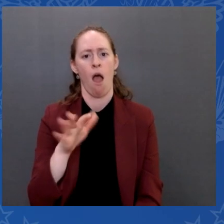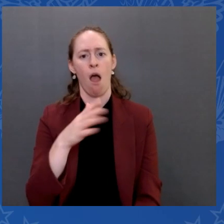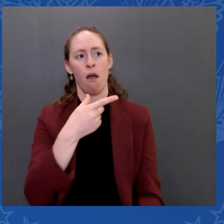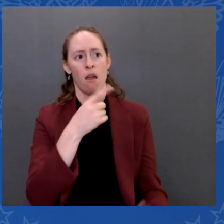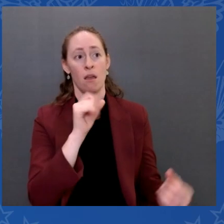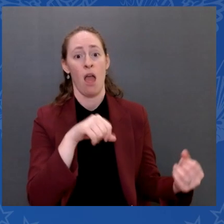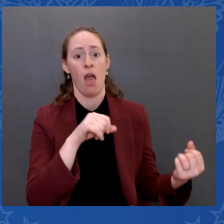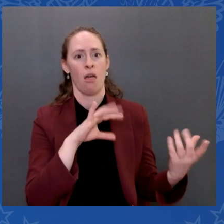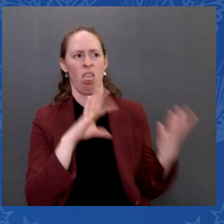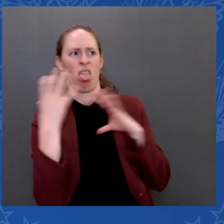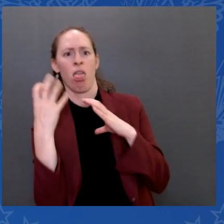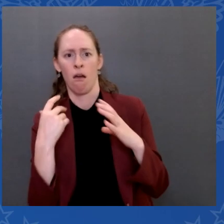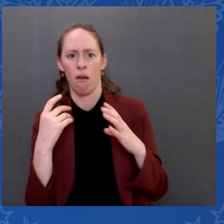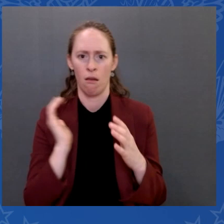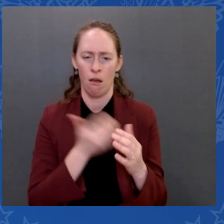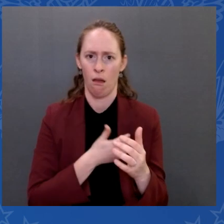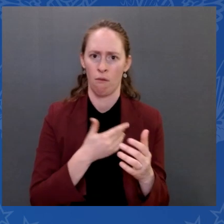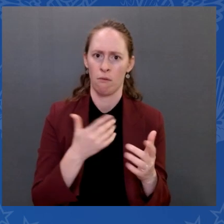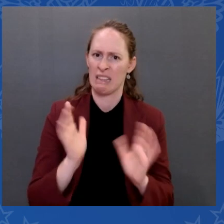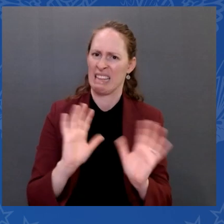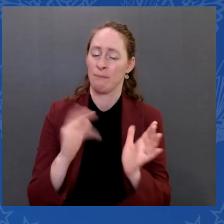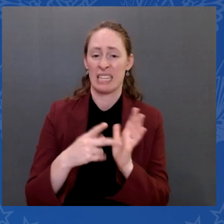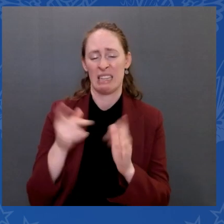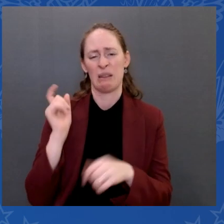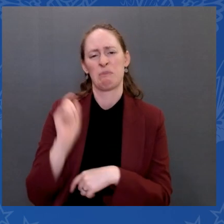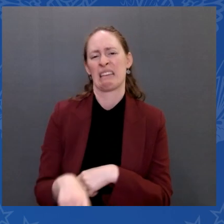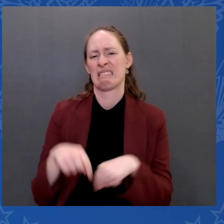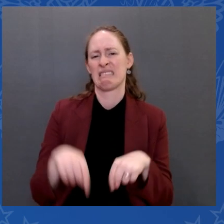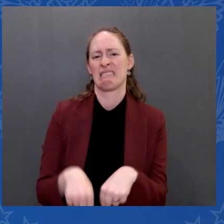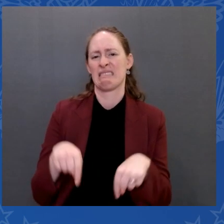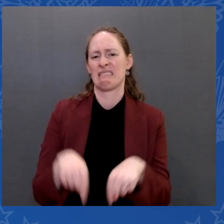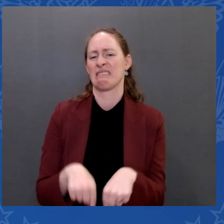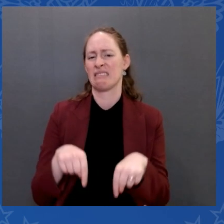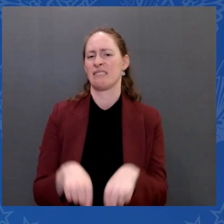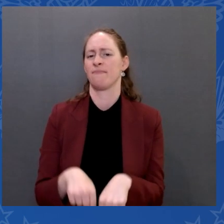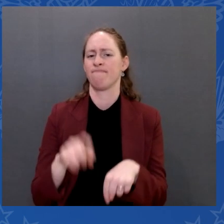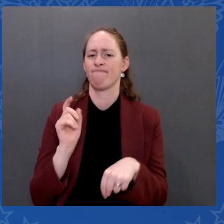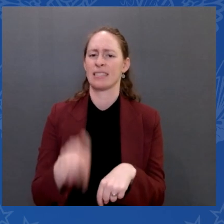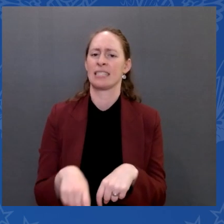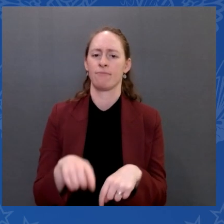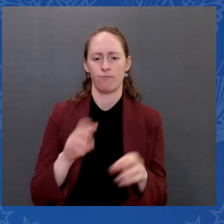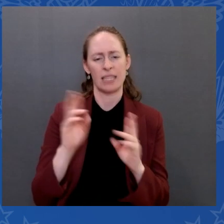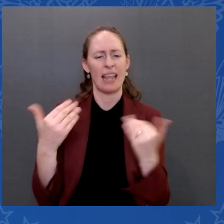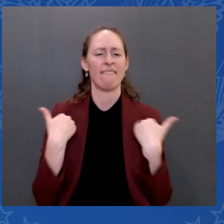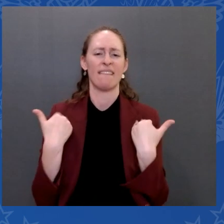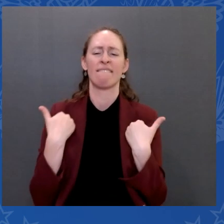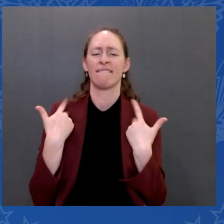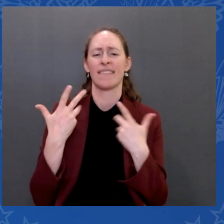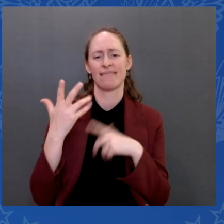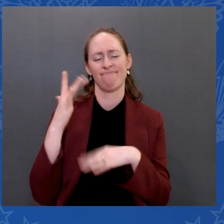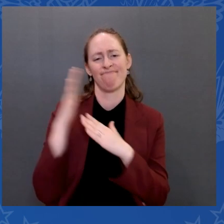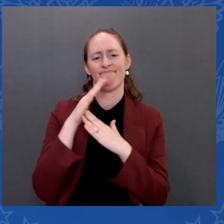most capable microelectronics supply chain to be secure. The President: That's important. All right. Well, thank you very much.